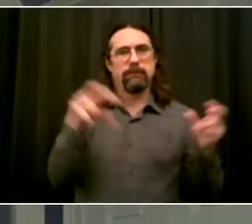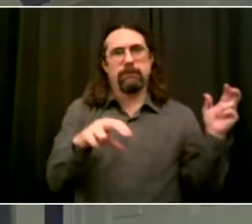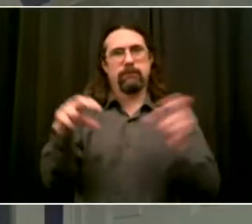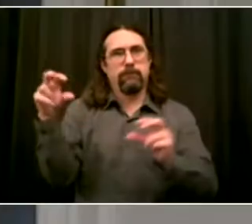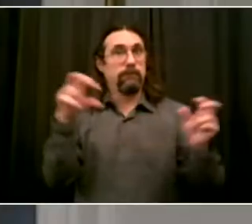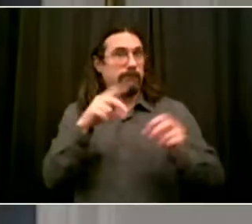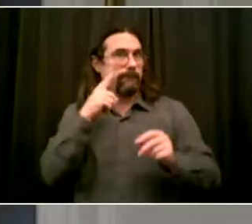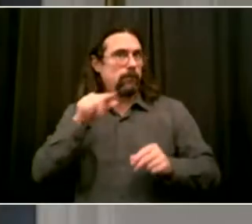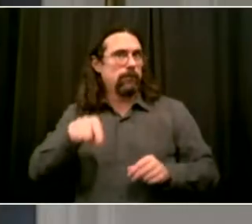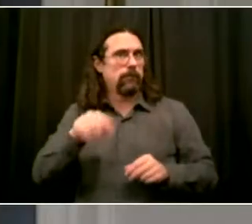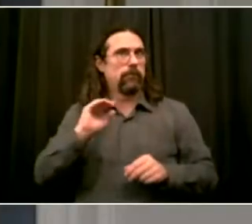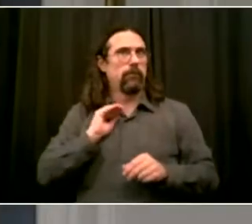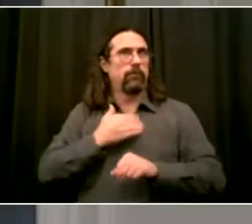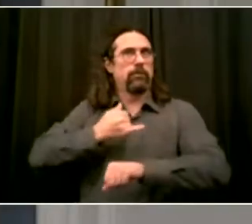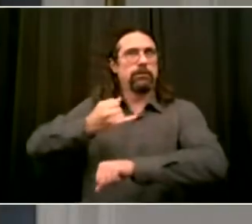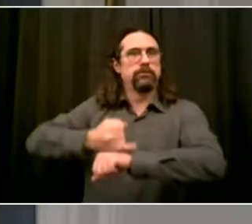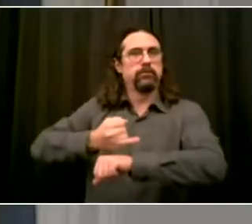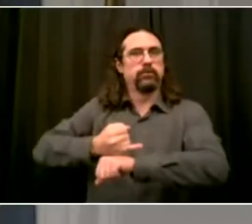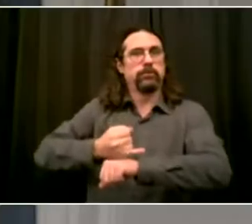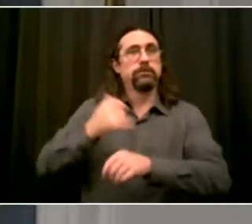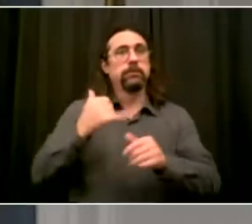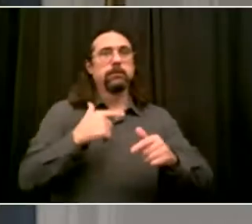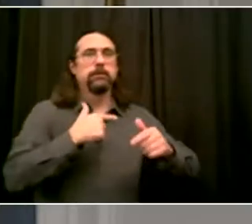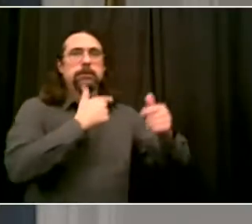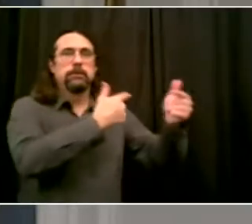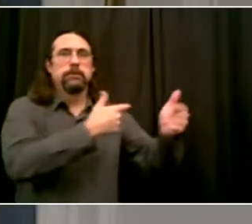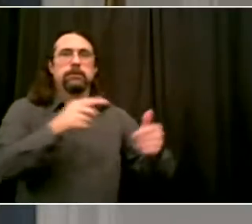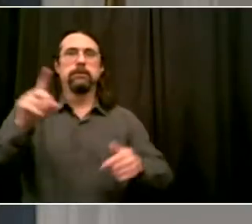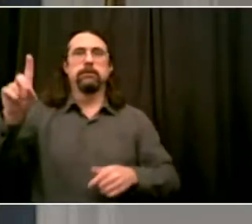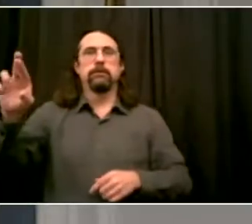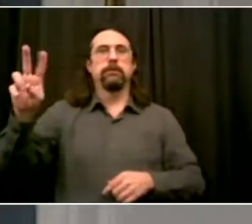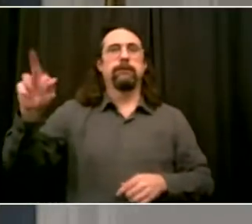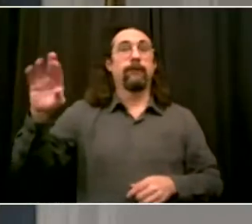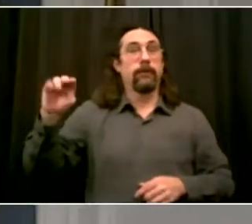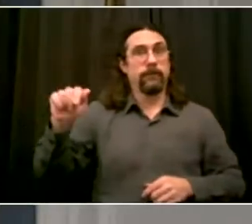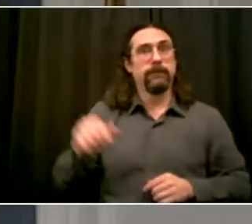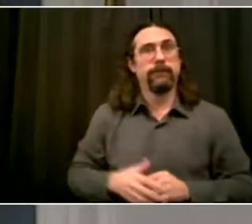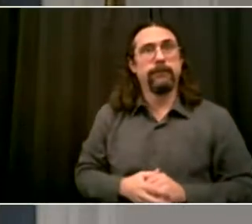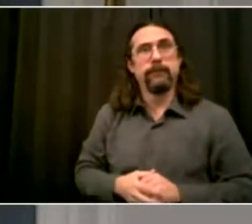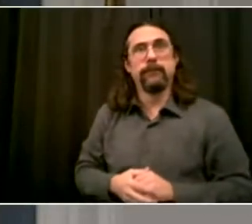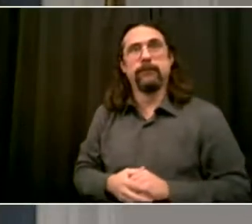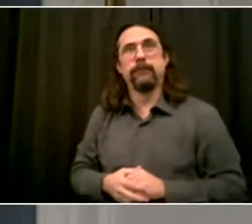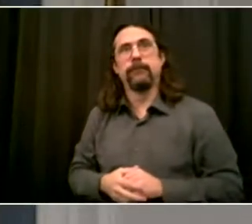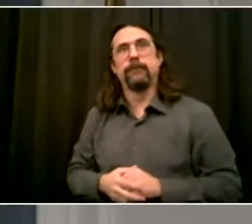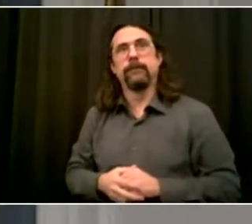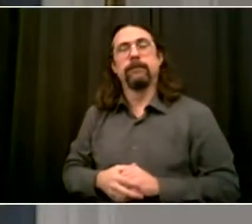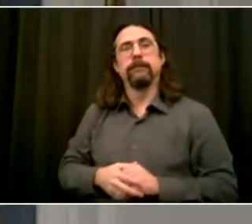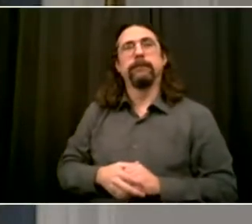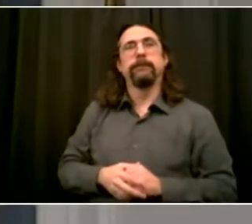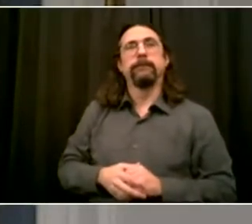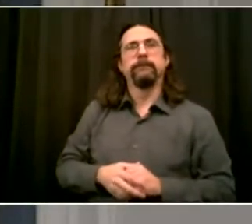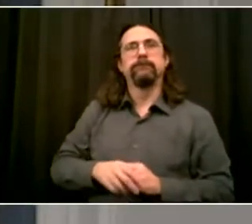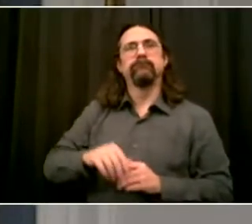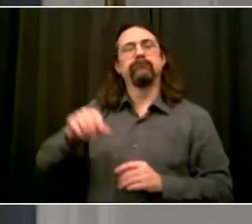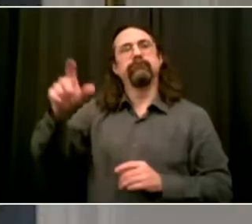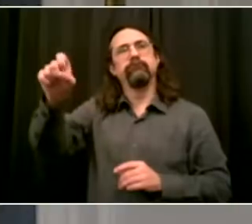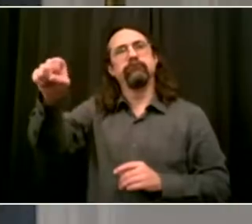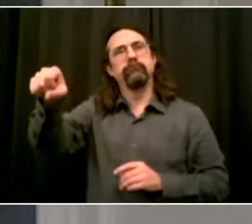RESOURCES BECAUSE WE ARE BEST POSITIONED TO ACT IN THE MATTER AT T HAND.